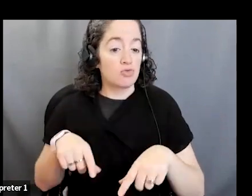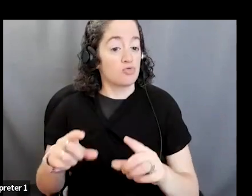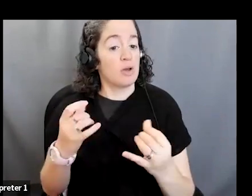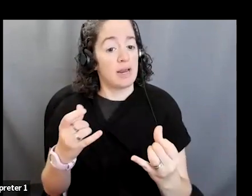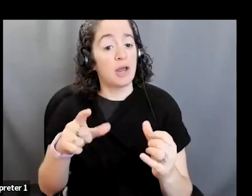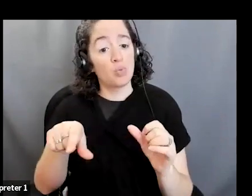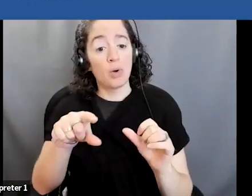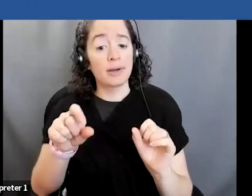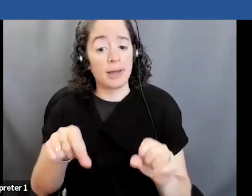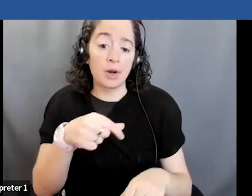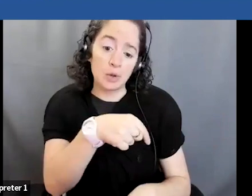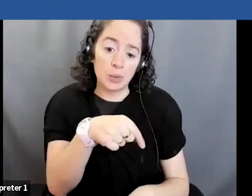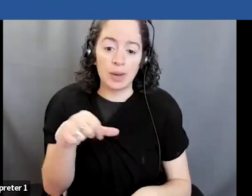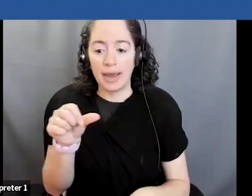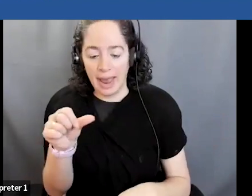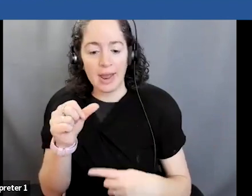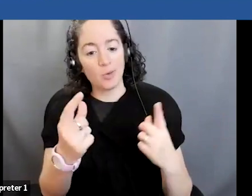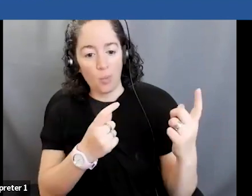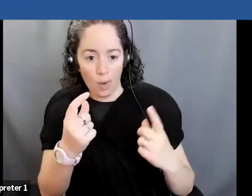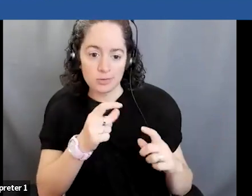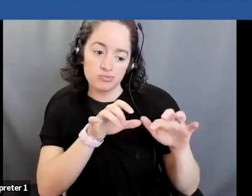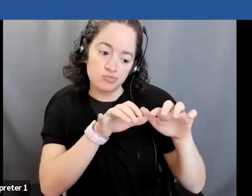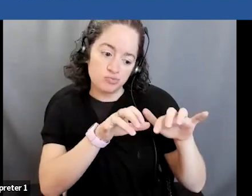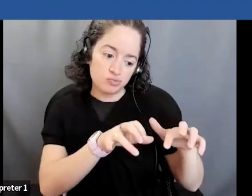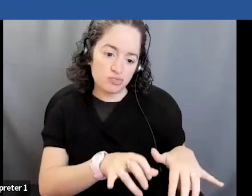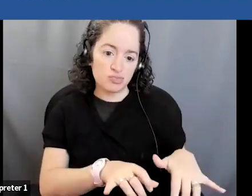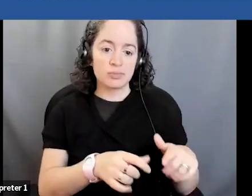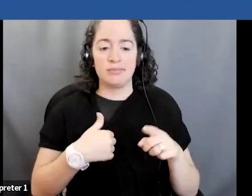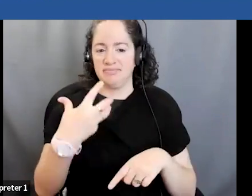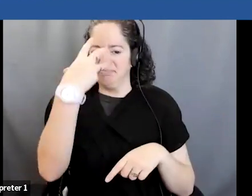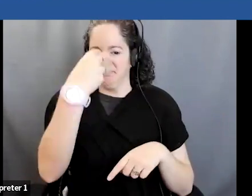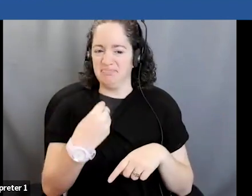so I am going to go off-screen and let Gen and Kevin present.